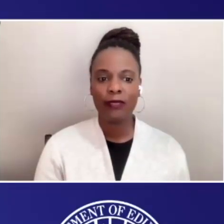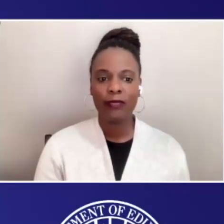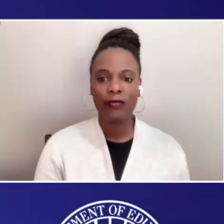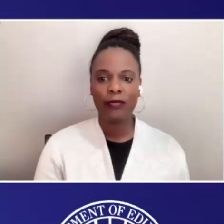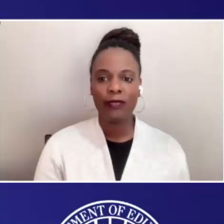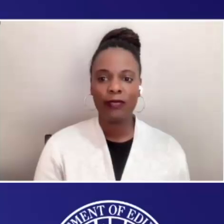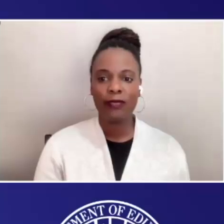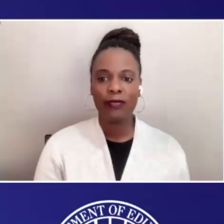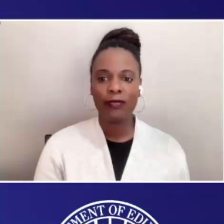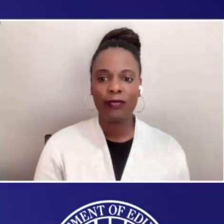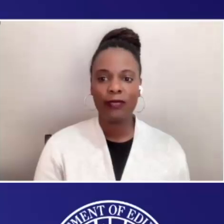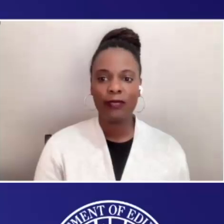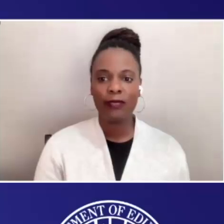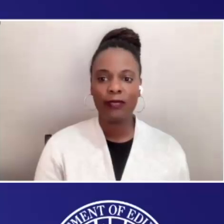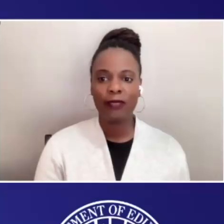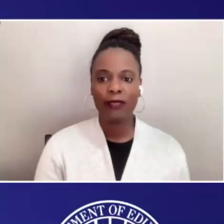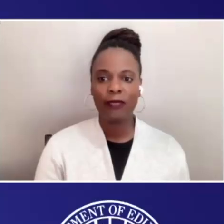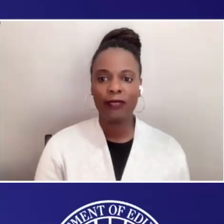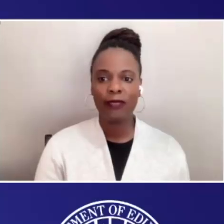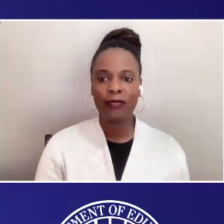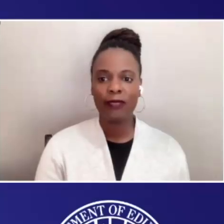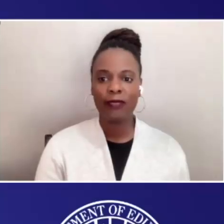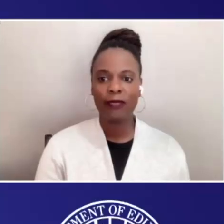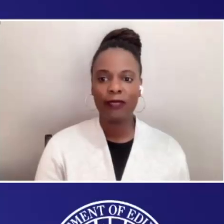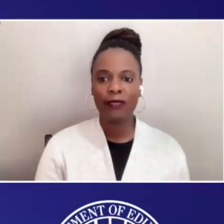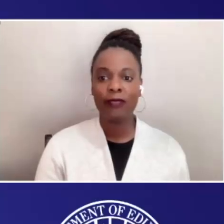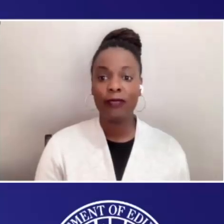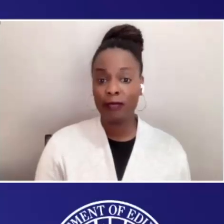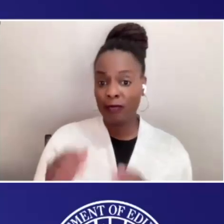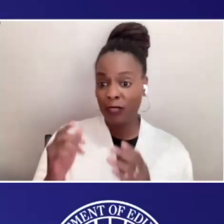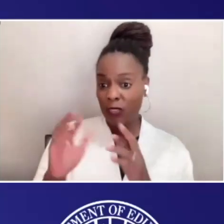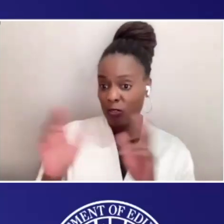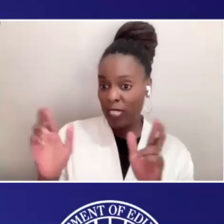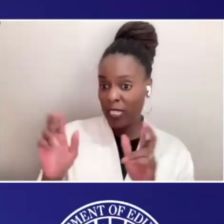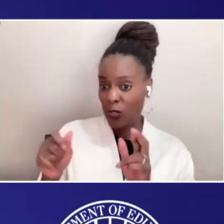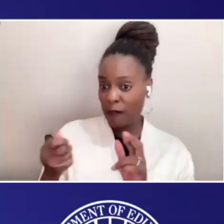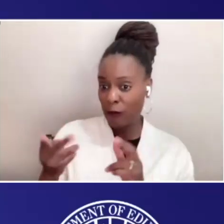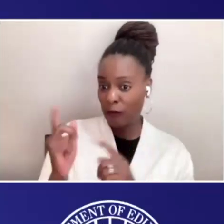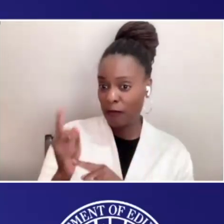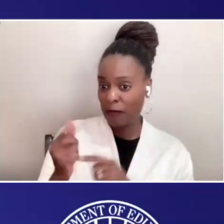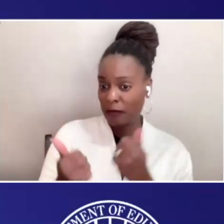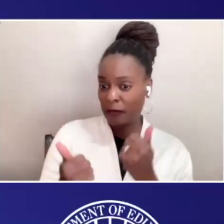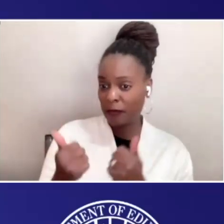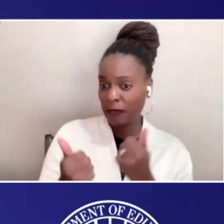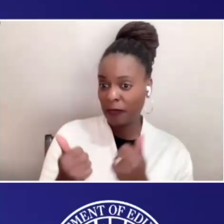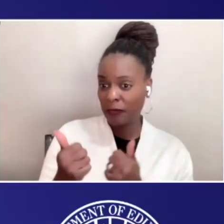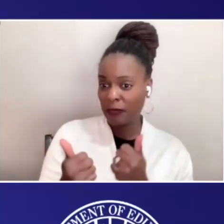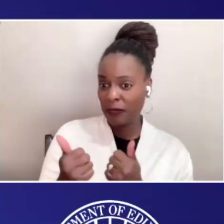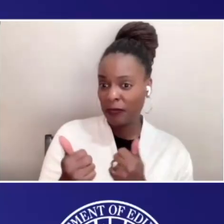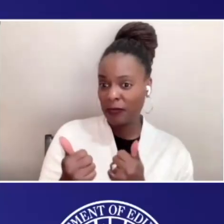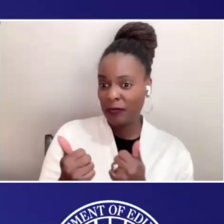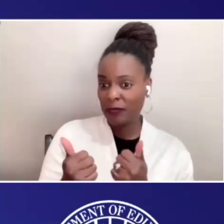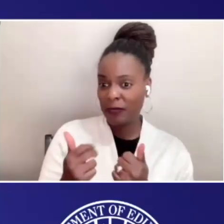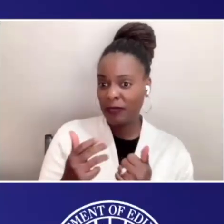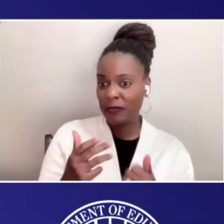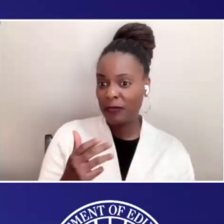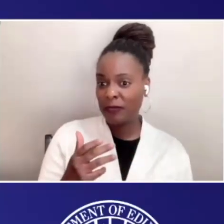Ashley, are you ready, or do you need a few more minutes? It's fine. Just whatever you need.